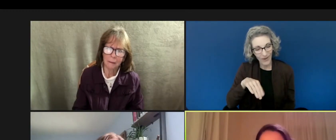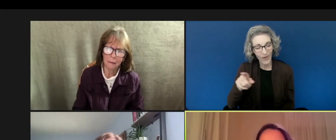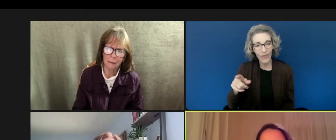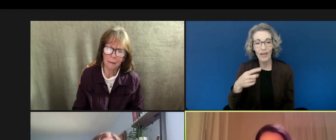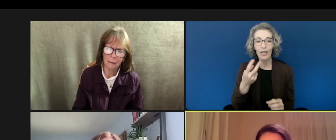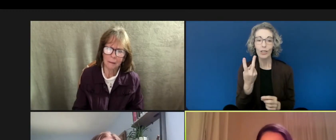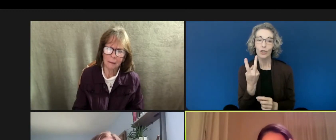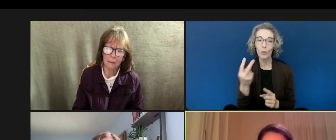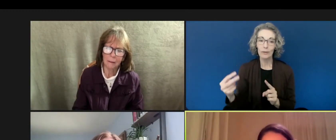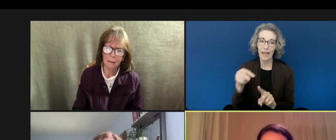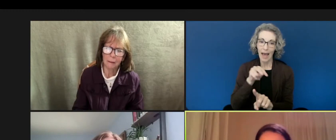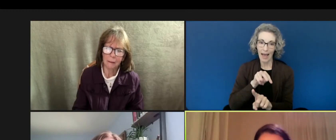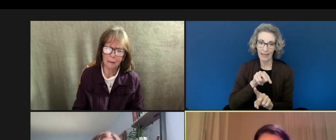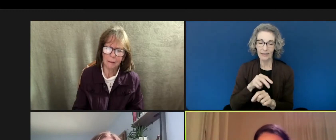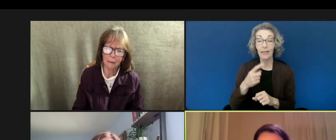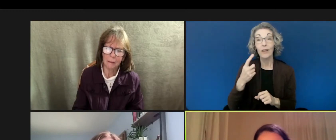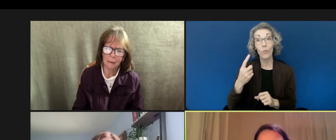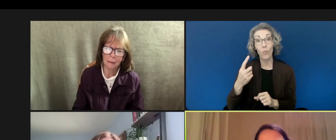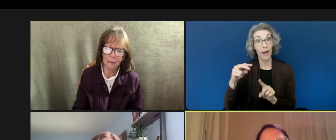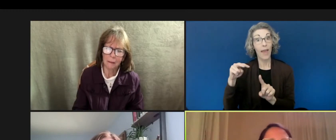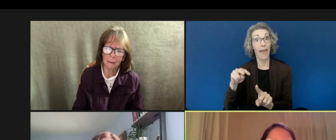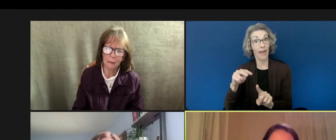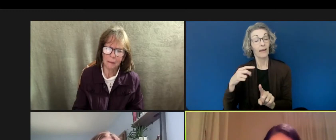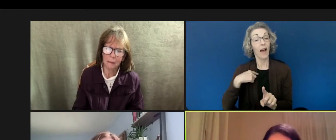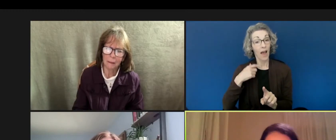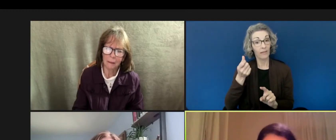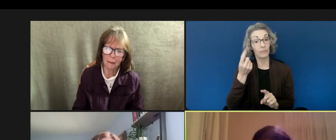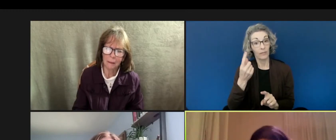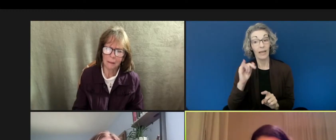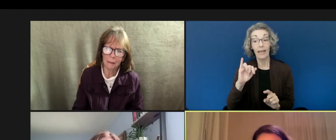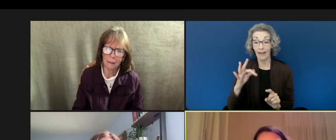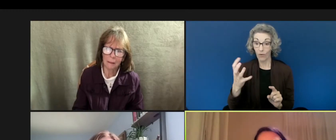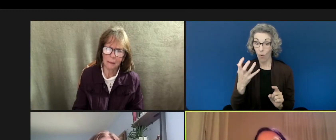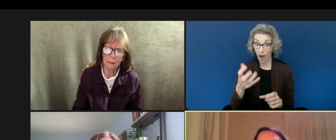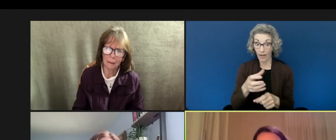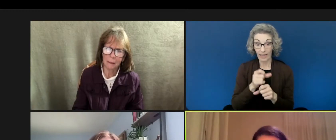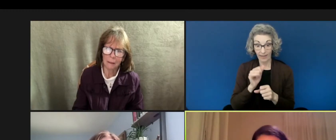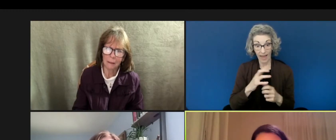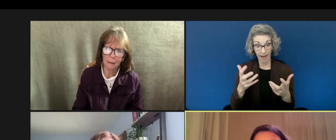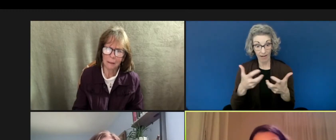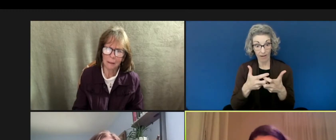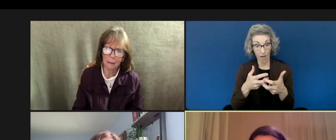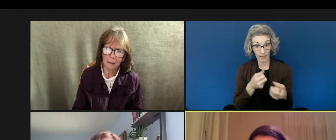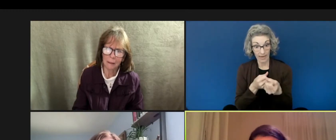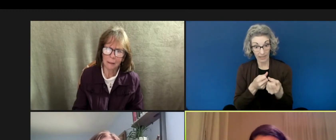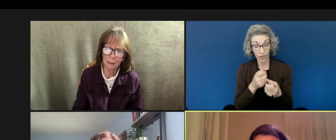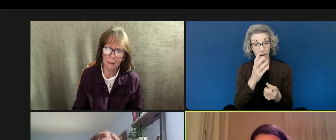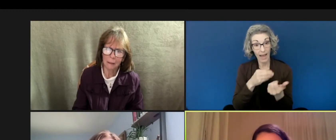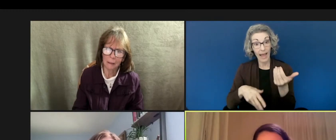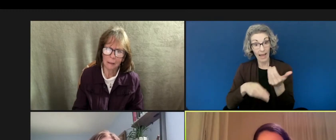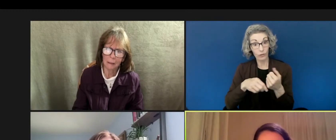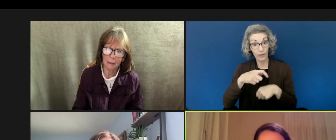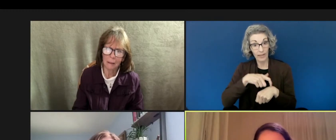On one hand I do understand that if I wanna get the accommodations and extra time that I really need.